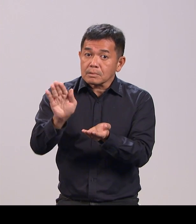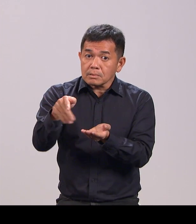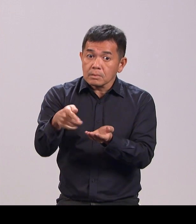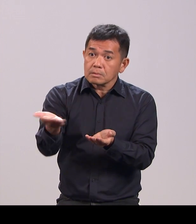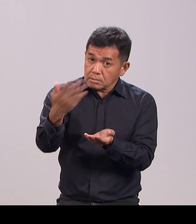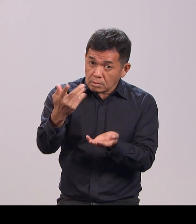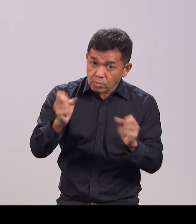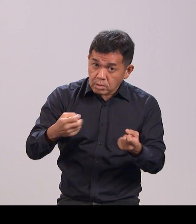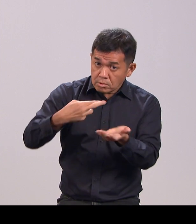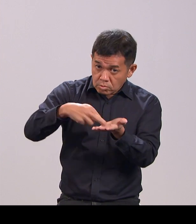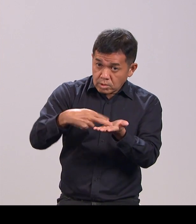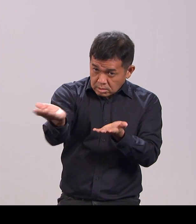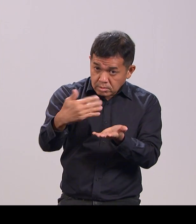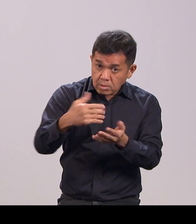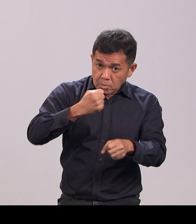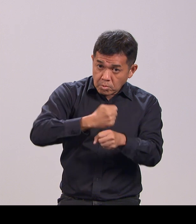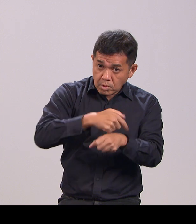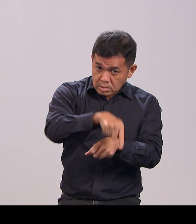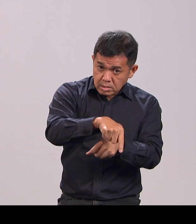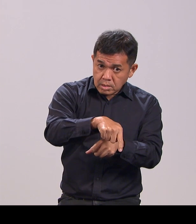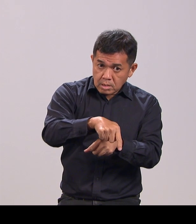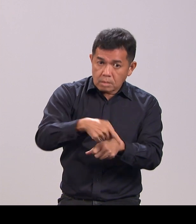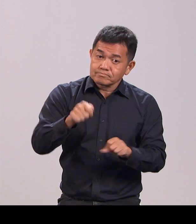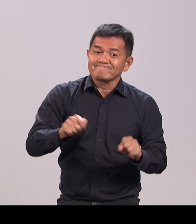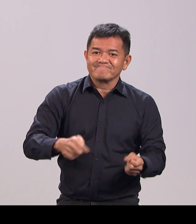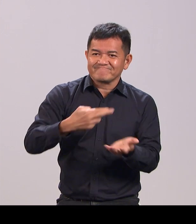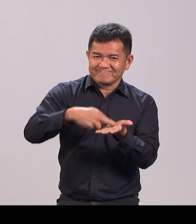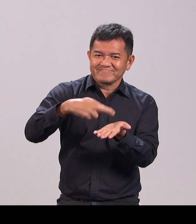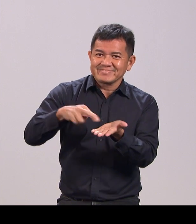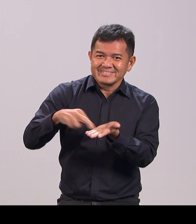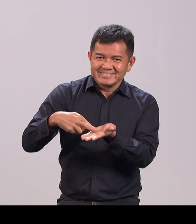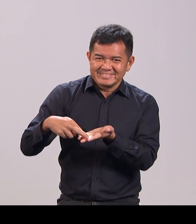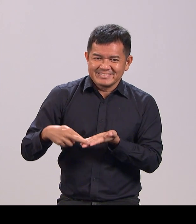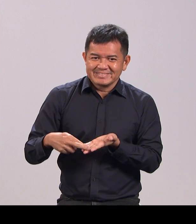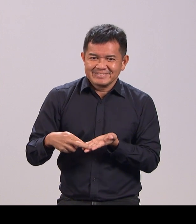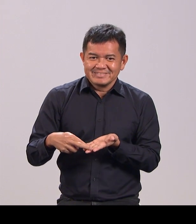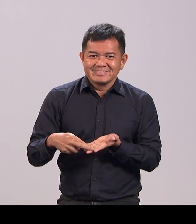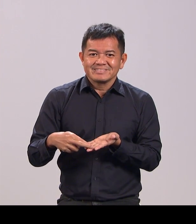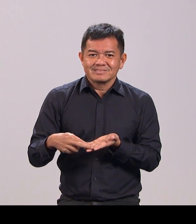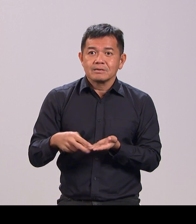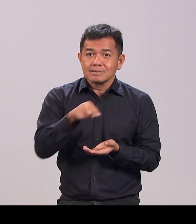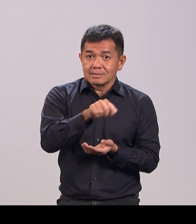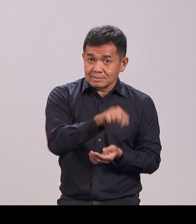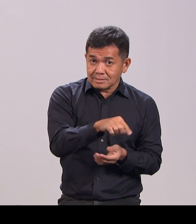This blue building, this one, is Block 71. It looks like an old JTC building with a new coat of paint.